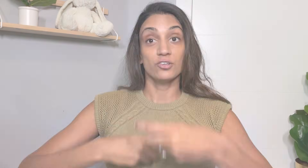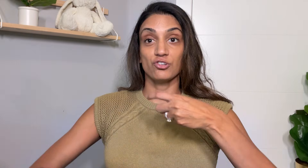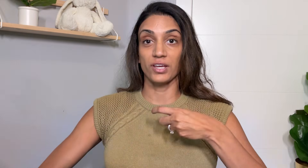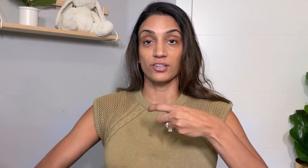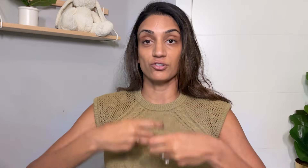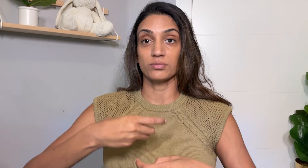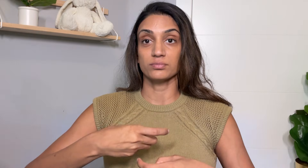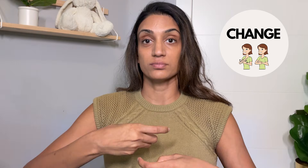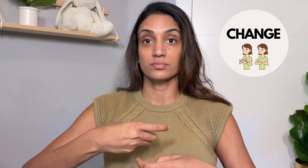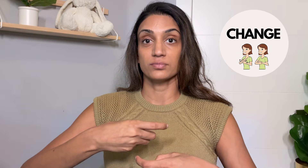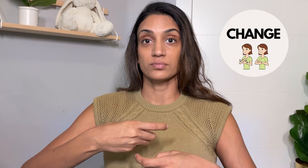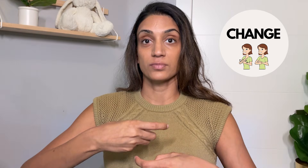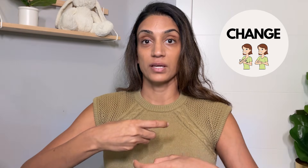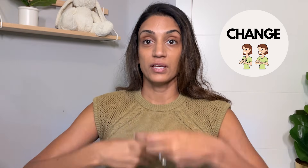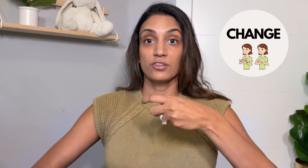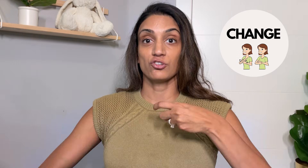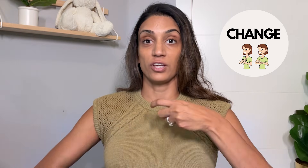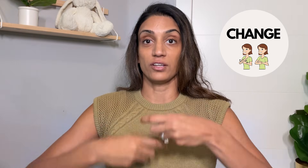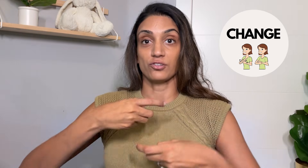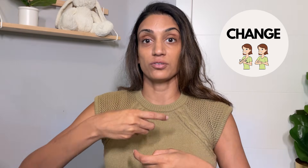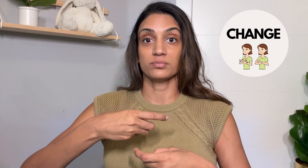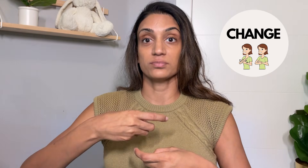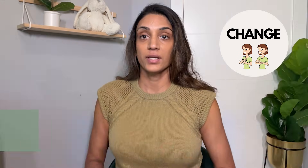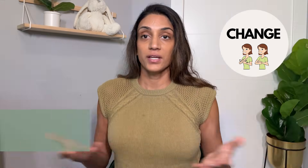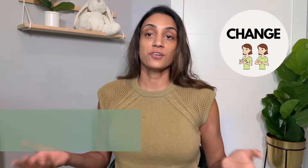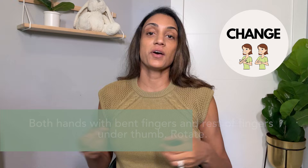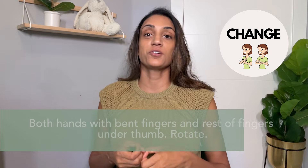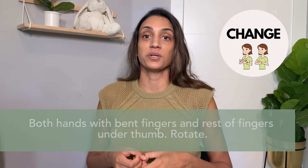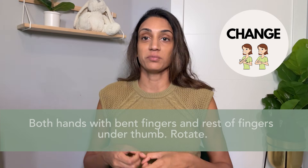Change, change. Here's how to do it.